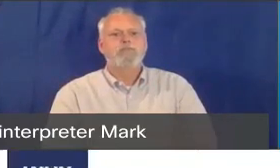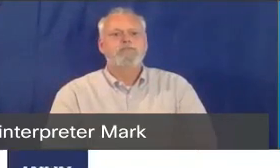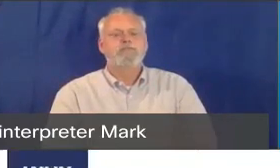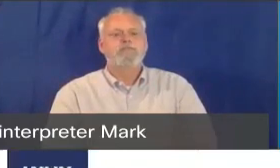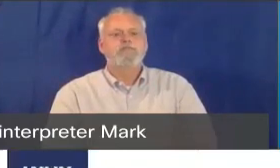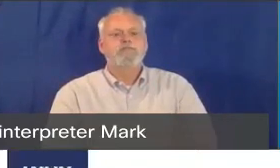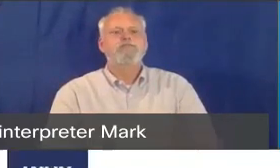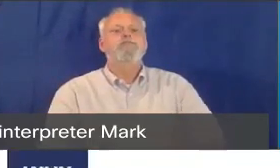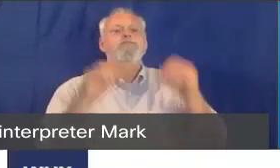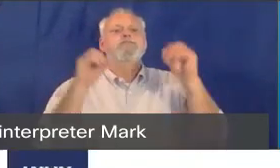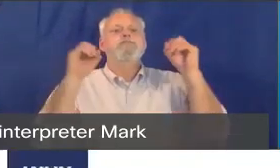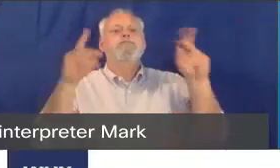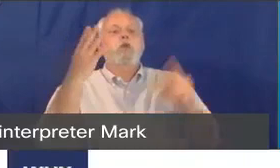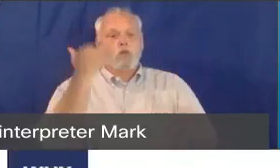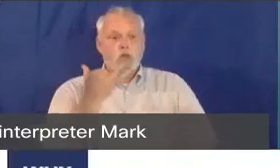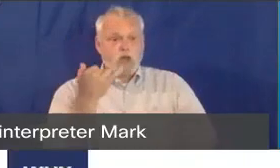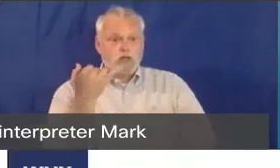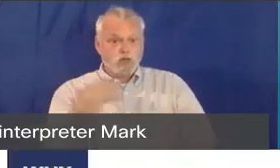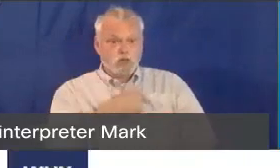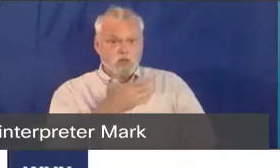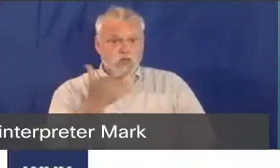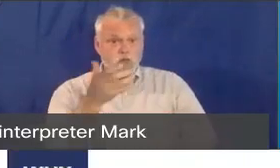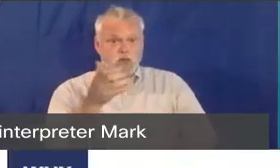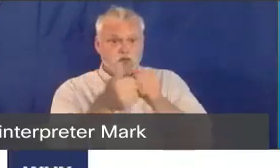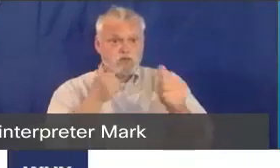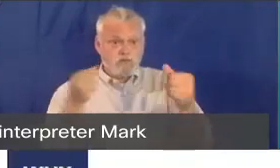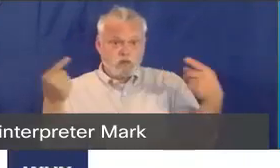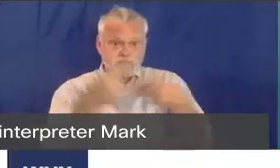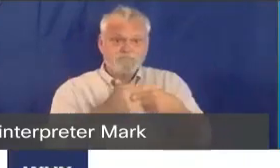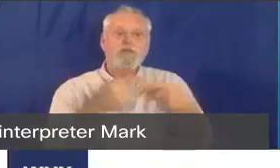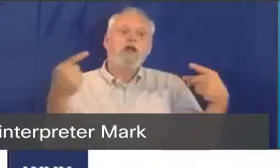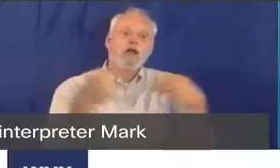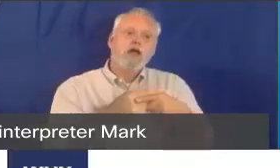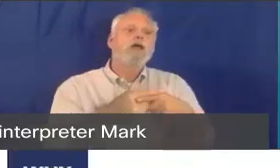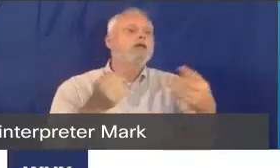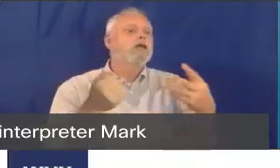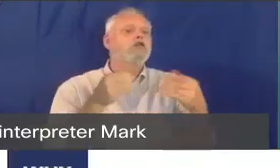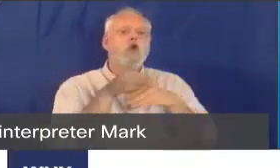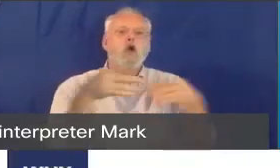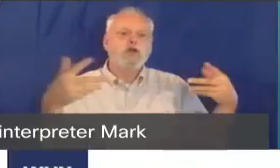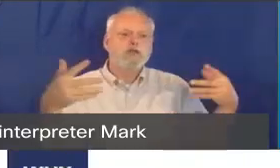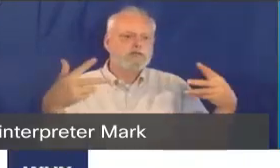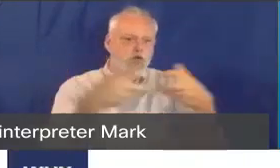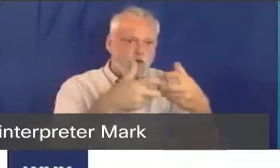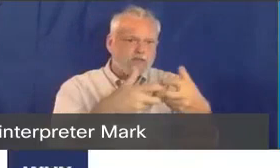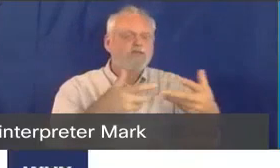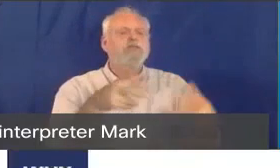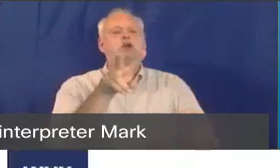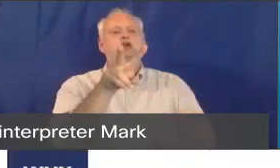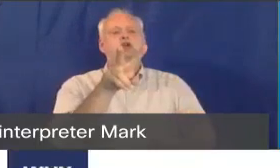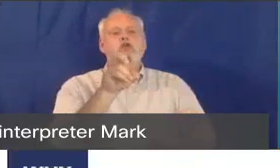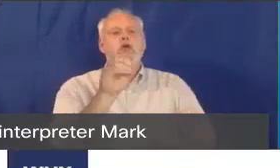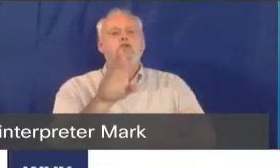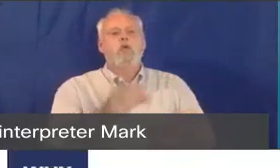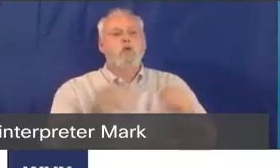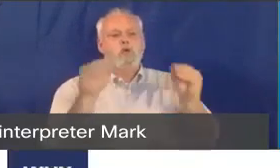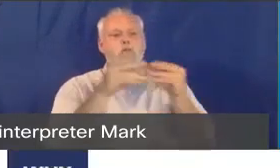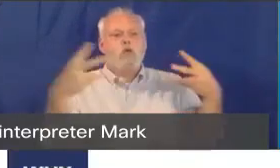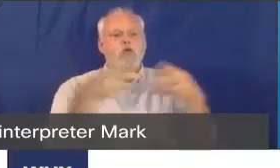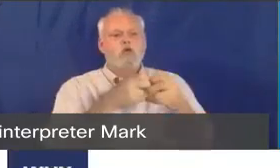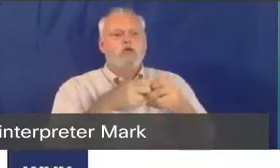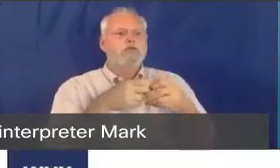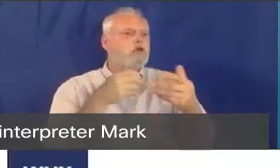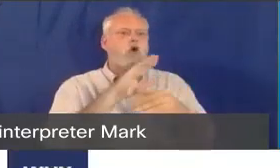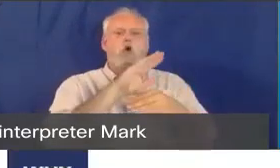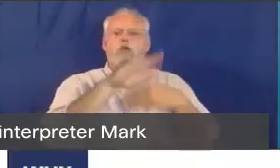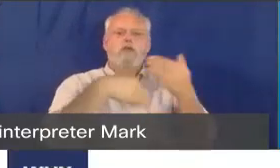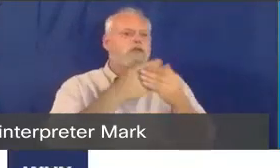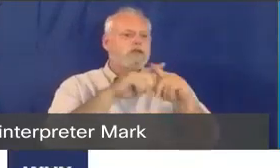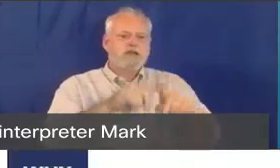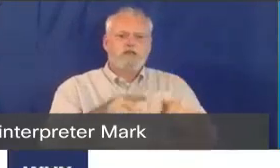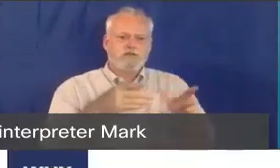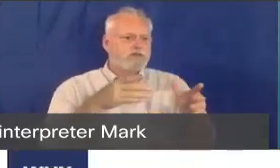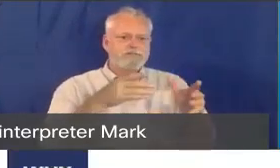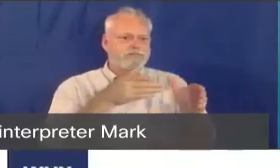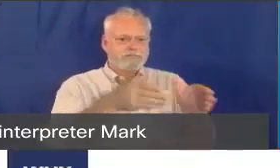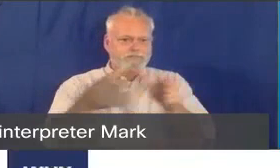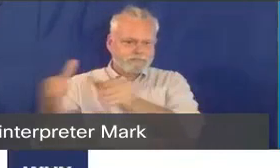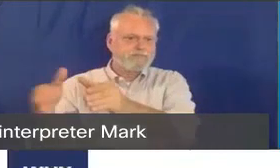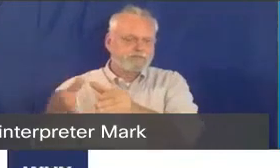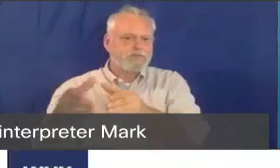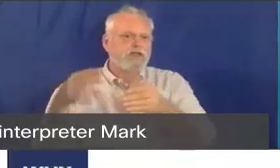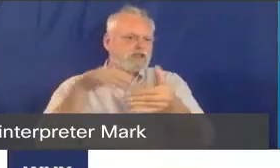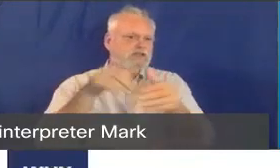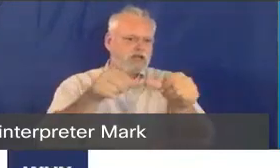Okay, and why do we want to why do we want to avoid conflicts because conflicts can lead to crashes? Um, there are 200 plus crashes involving all modes that occur on the 15th street quarter within the study area during the period between 2015 and 2020. the.